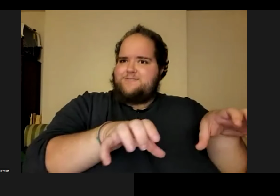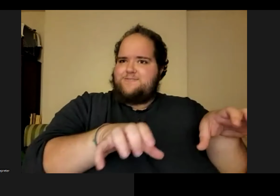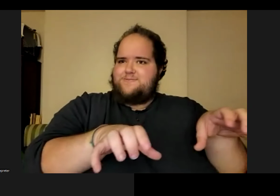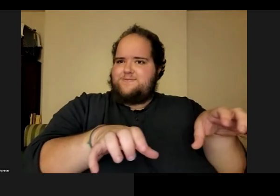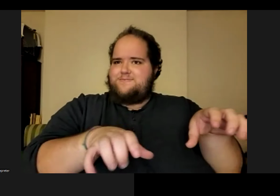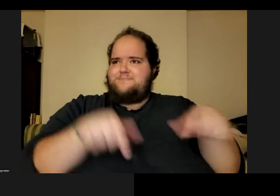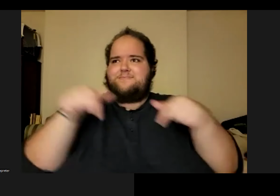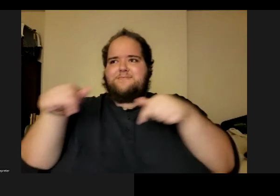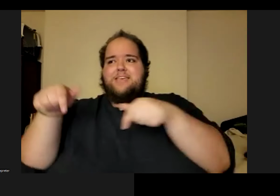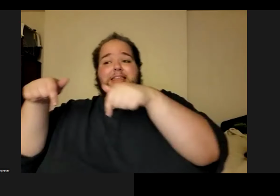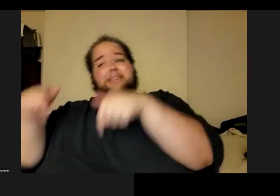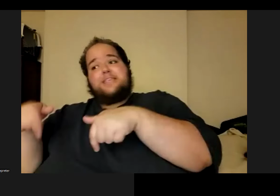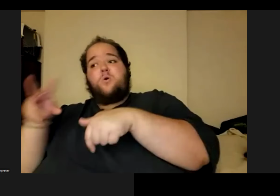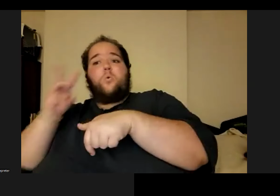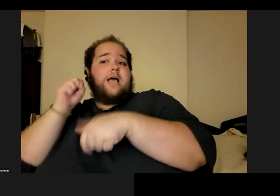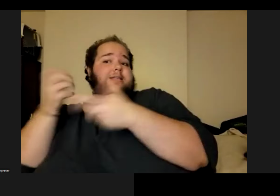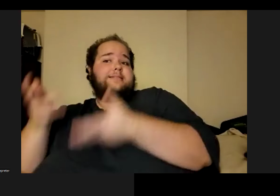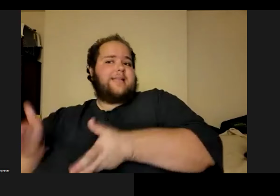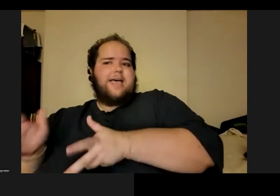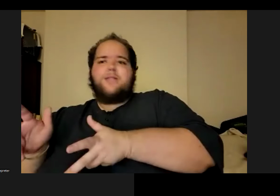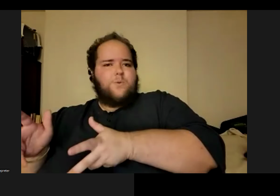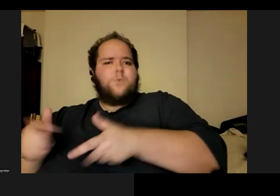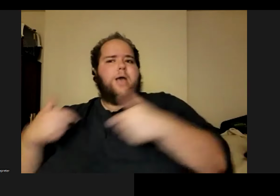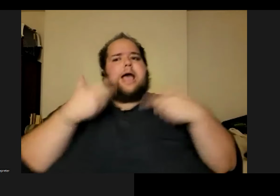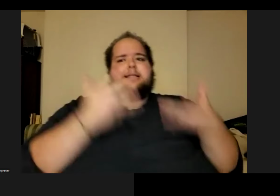So just to give sort of context to like passive voice can happen so easily if